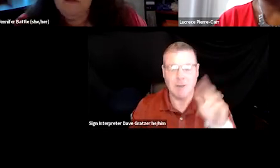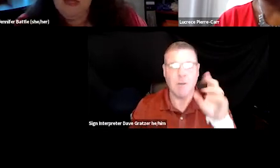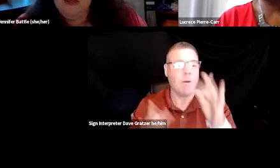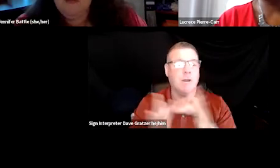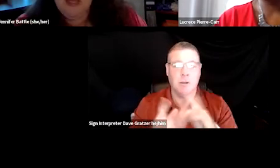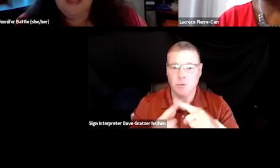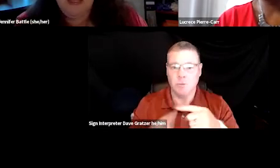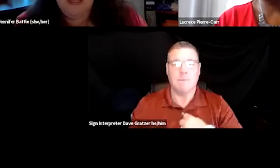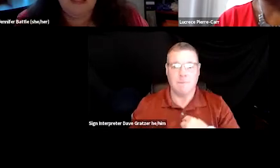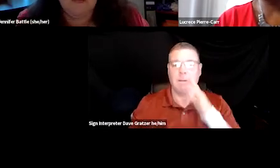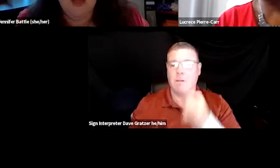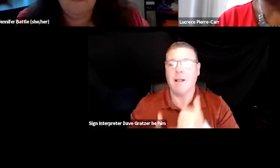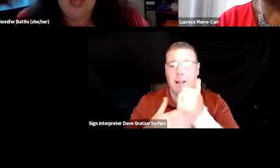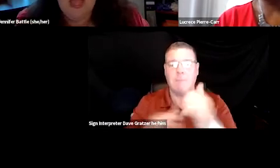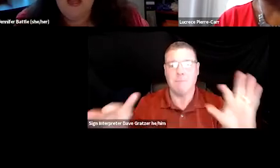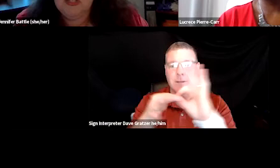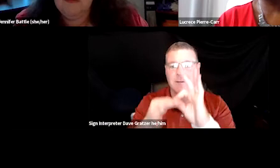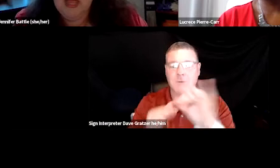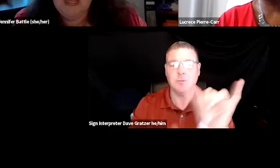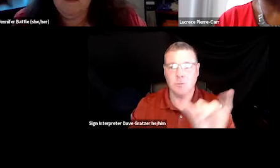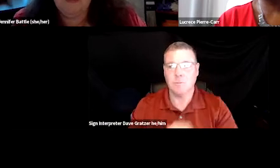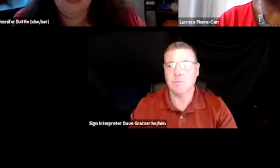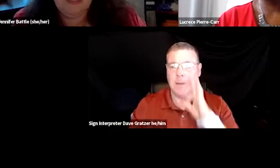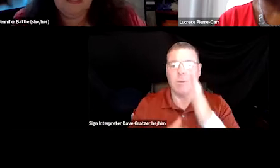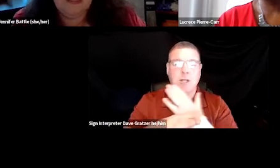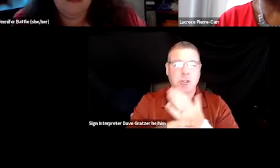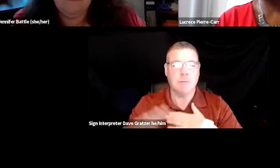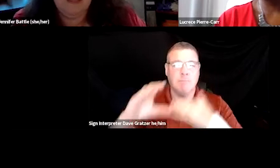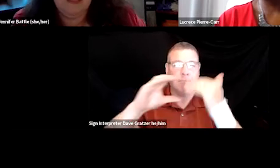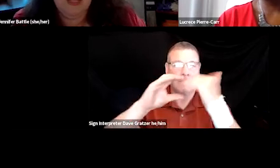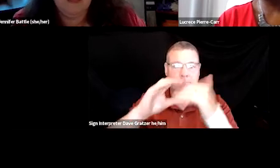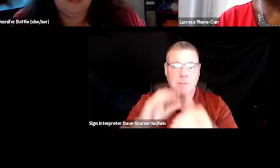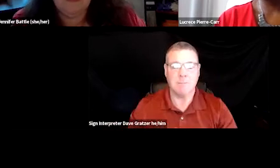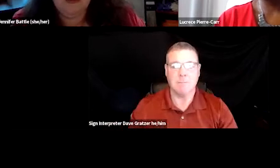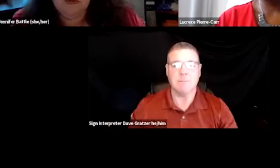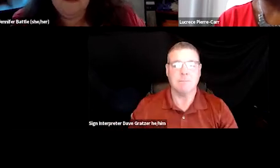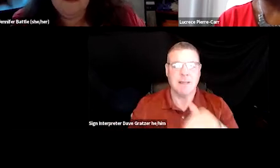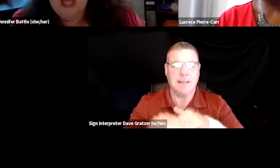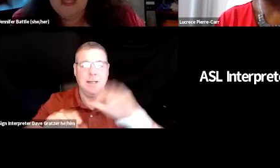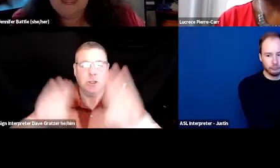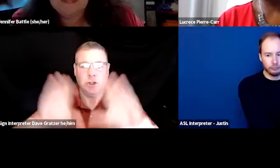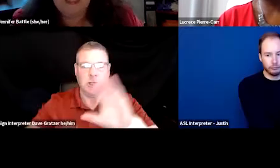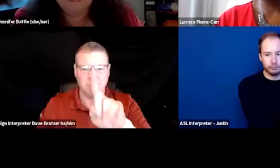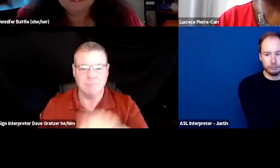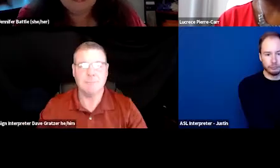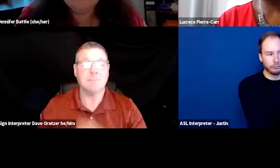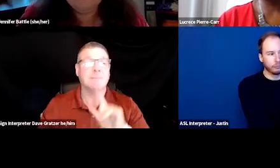and we can help you get connected as well. And I'll share my email address in the chat in just a little while. Next slide please.